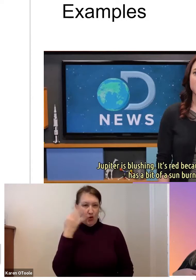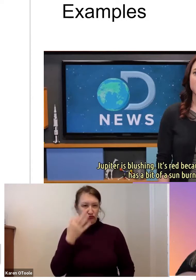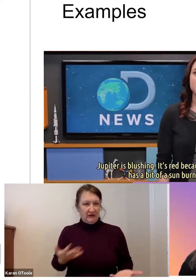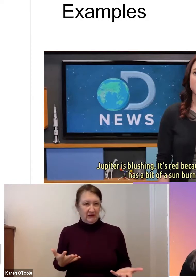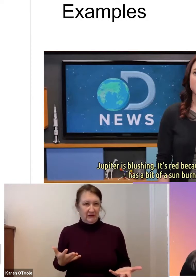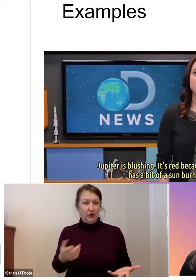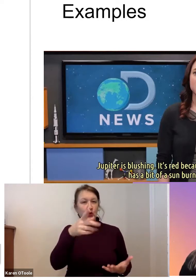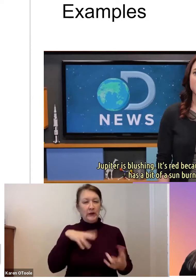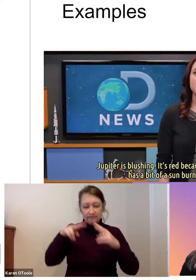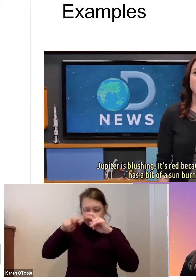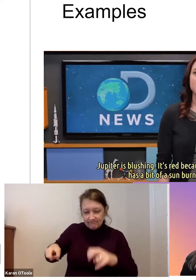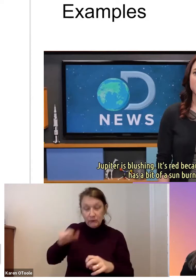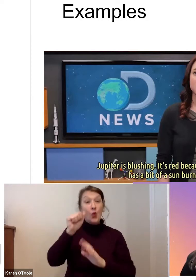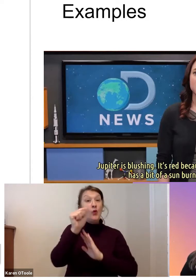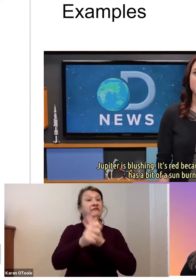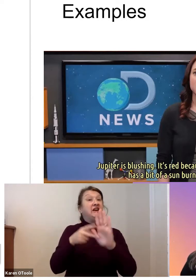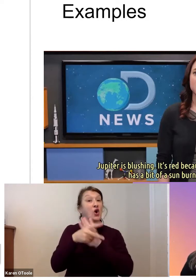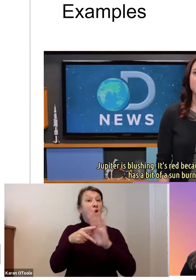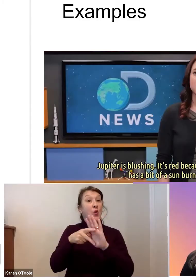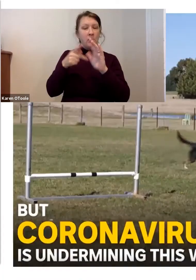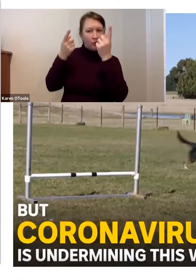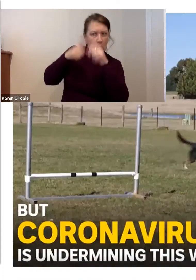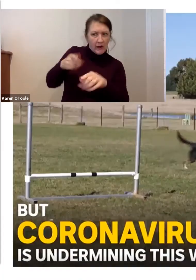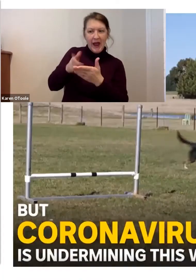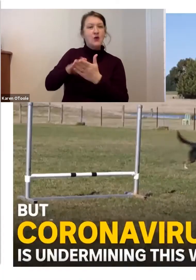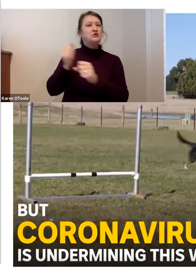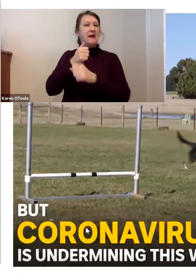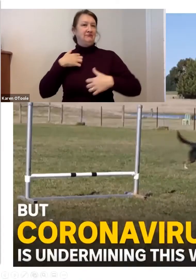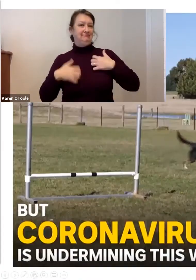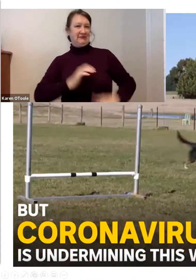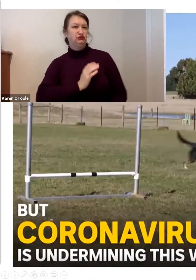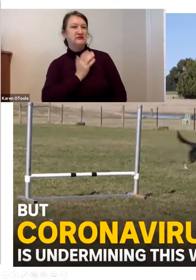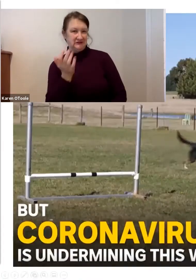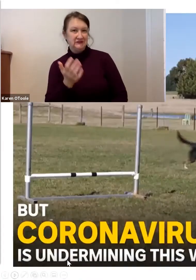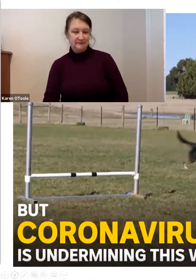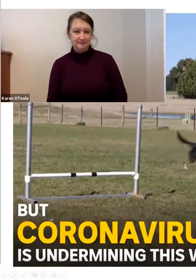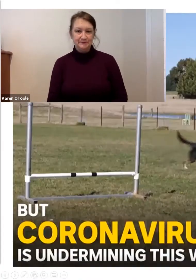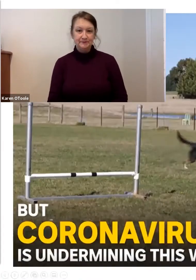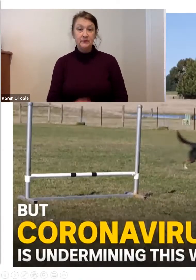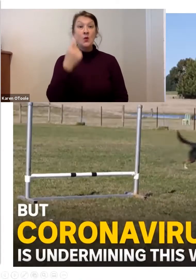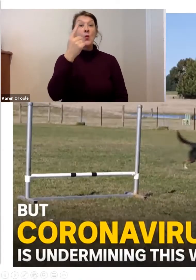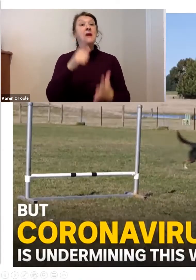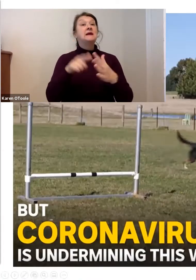going from there. Here is an example from Landline that I particularly like.